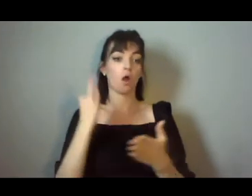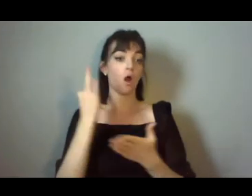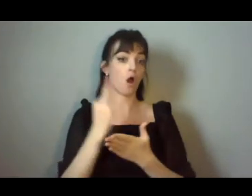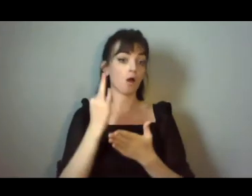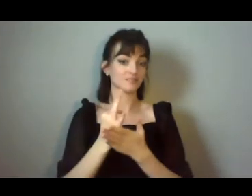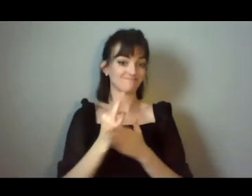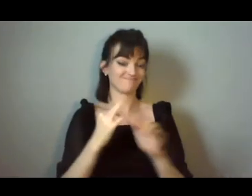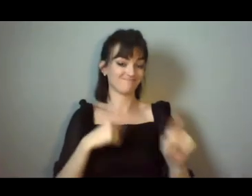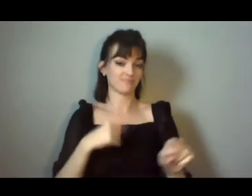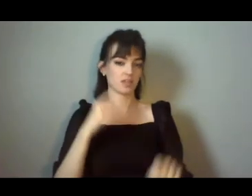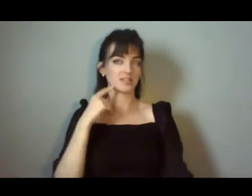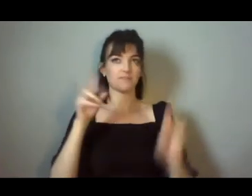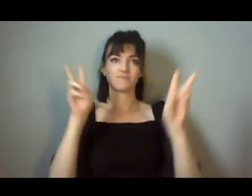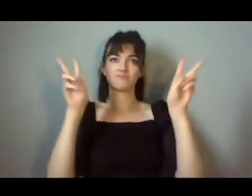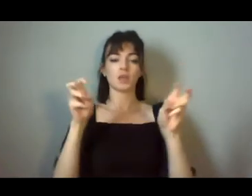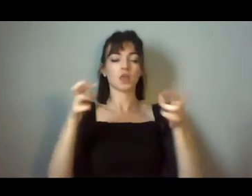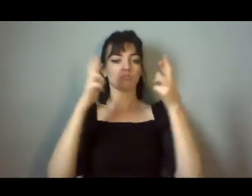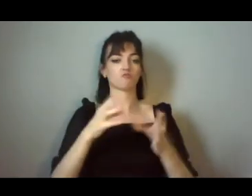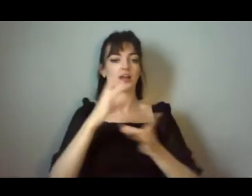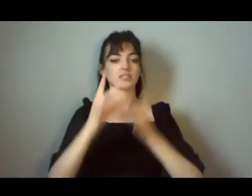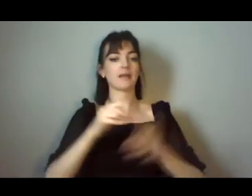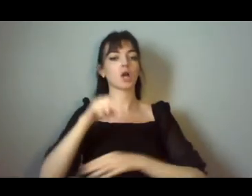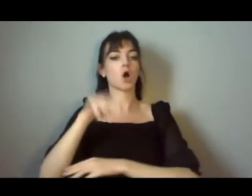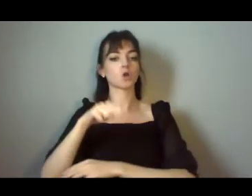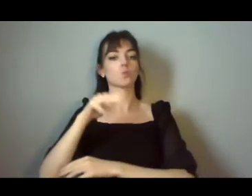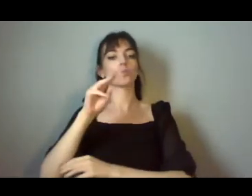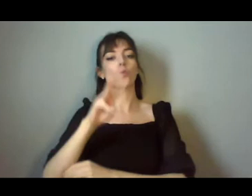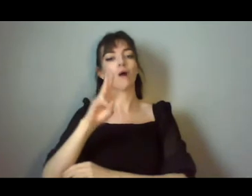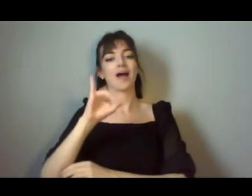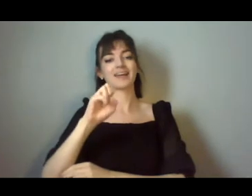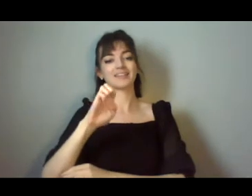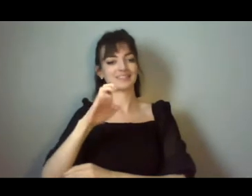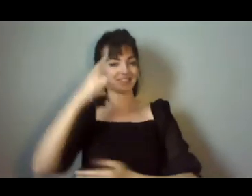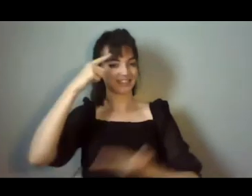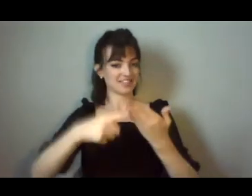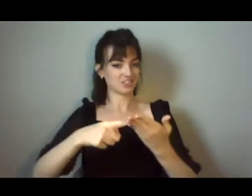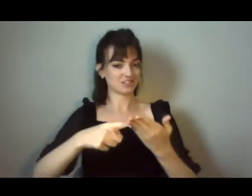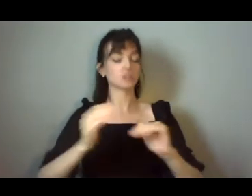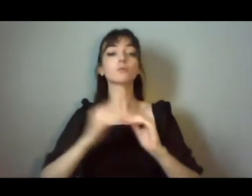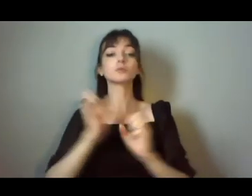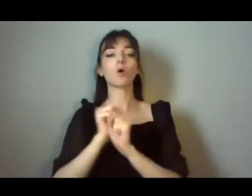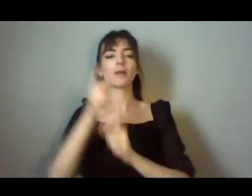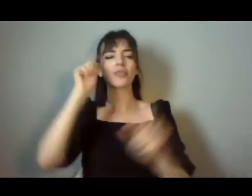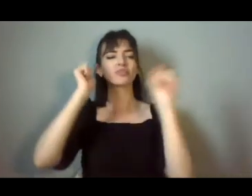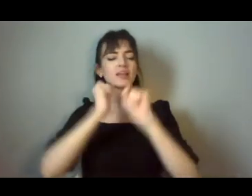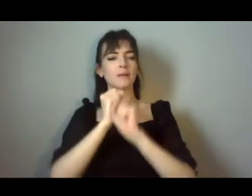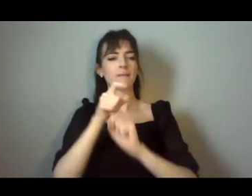unwise decision and Áine correctly states it's more about thinking of that, the right not to be